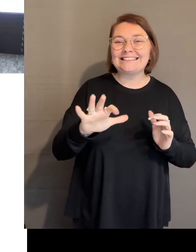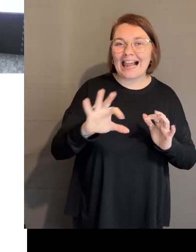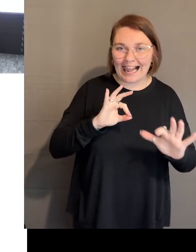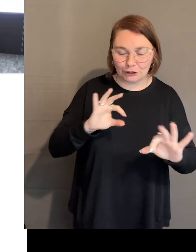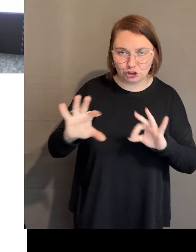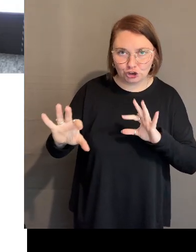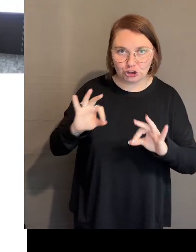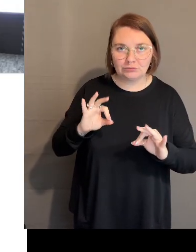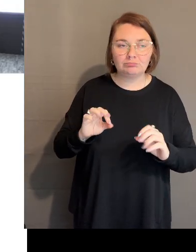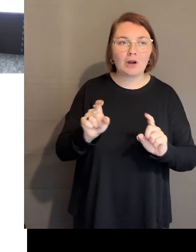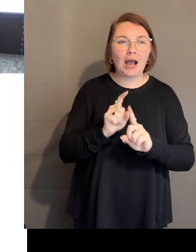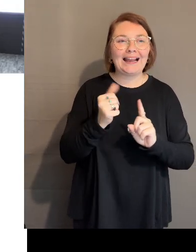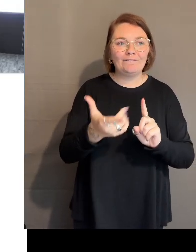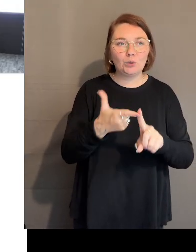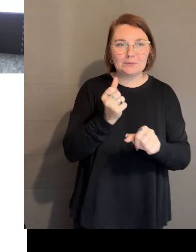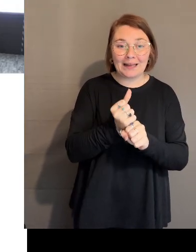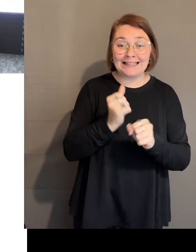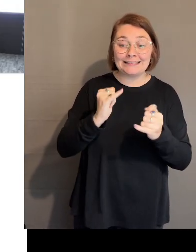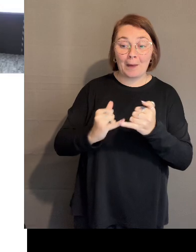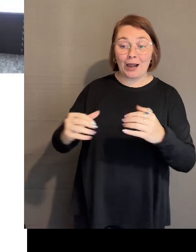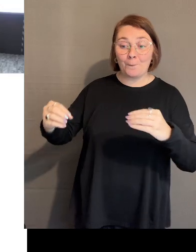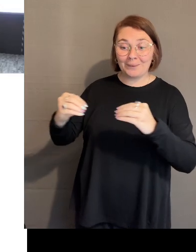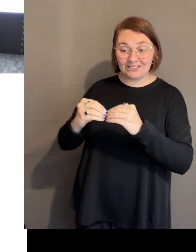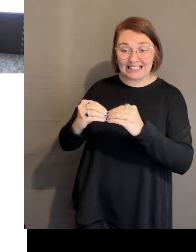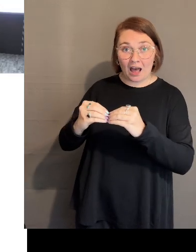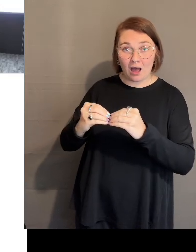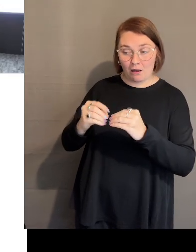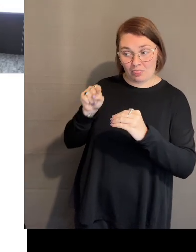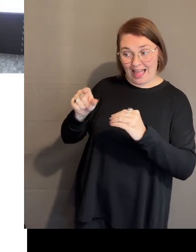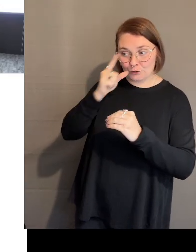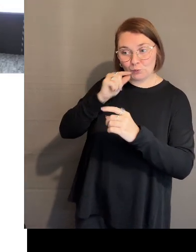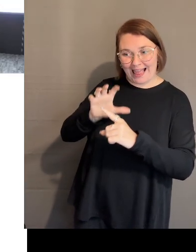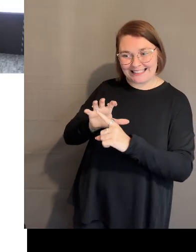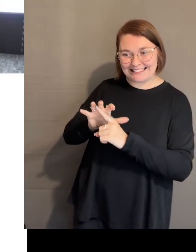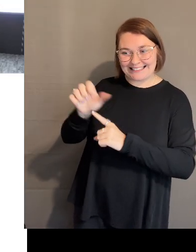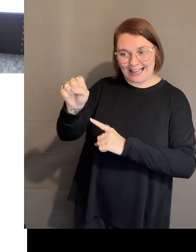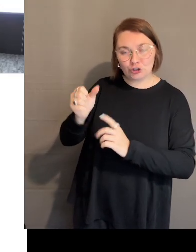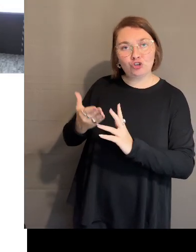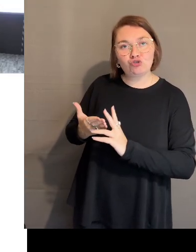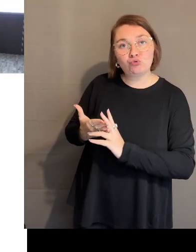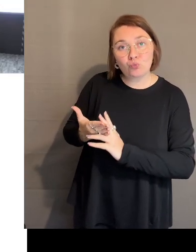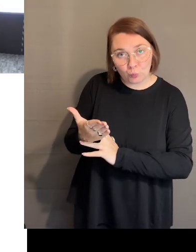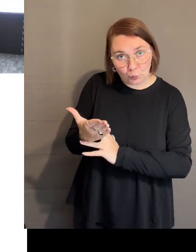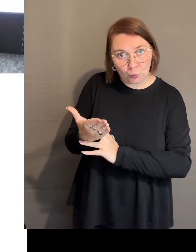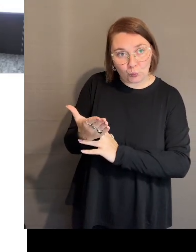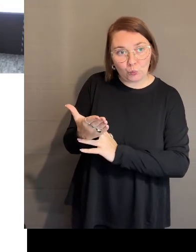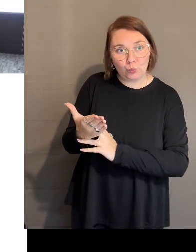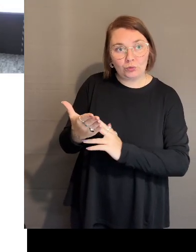If we take, for example, spina bifida, this can be detected during,